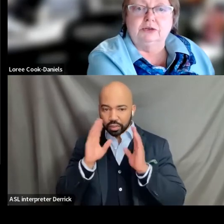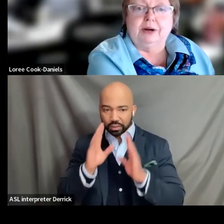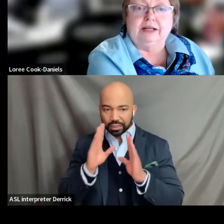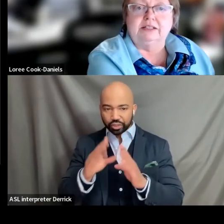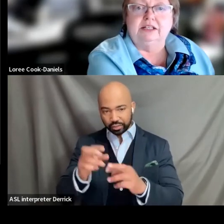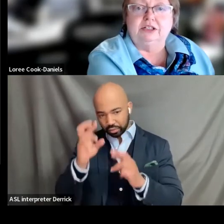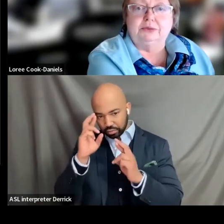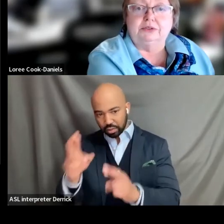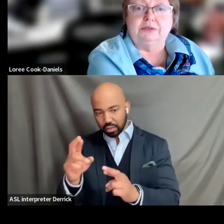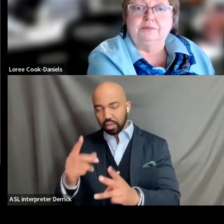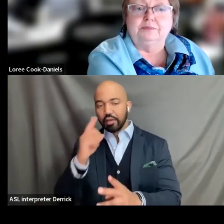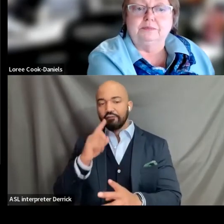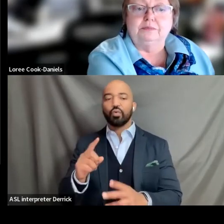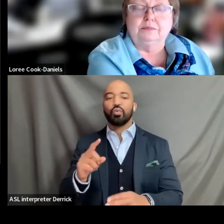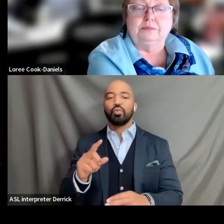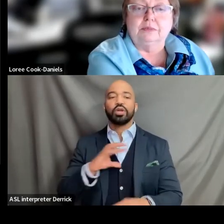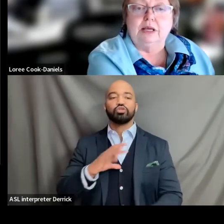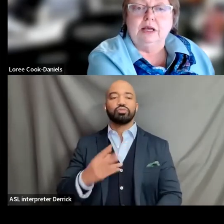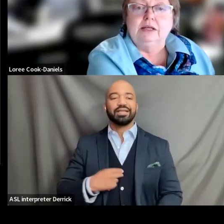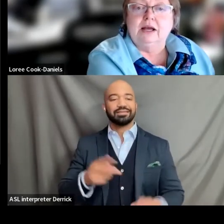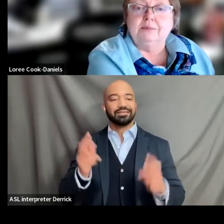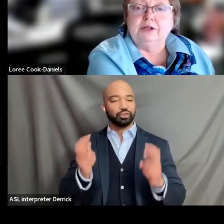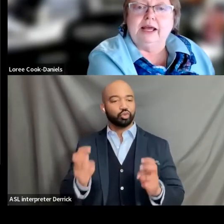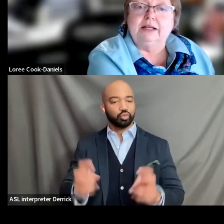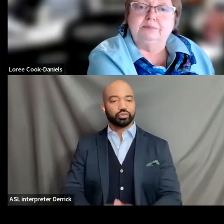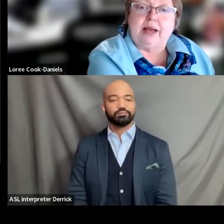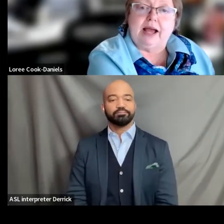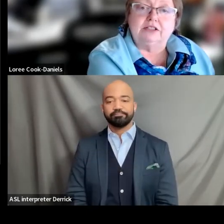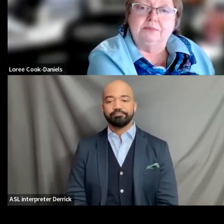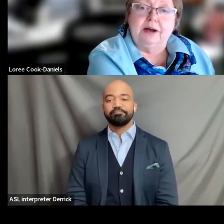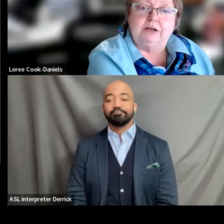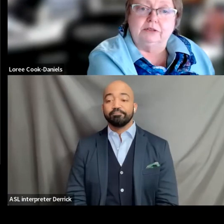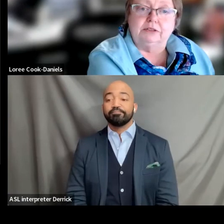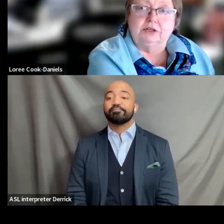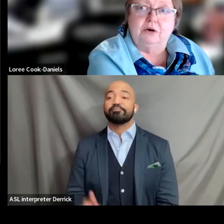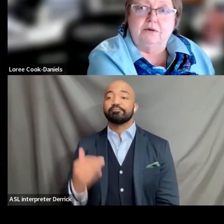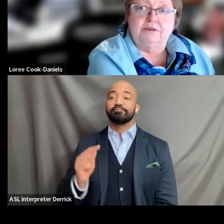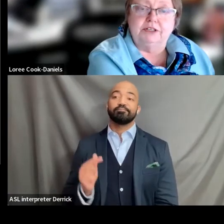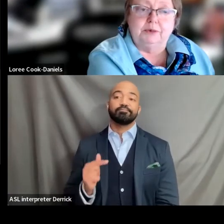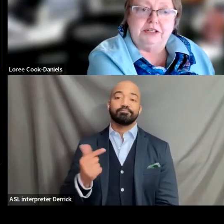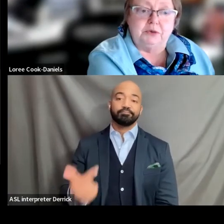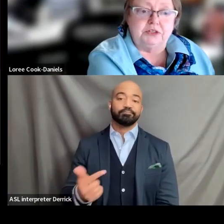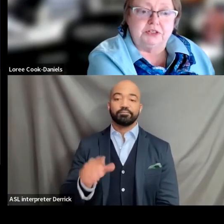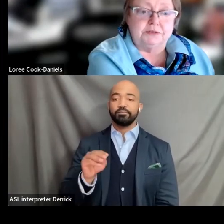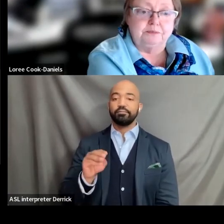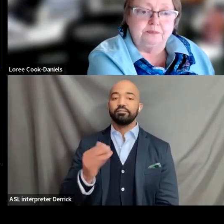to trans issues. Now I'm gonna hand it back to michael to go over some resources.